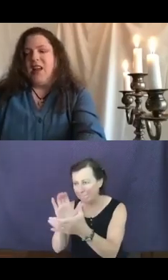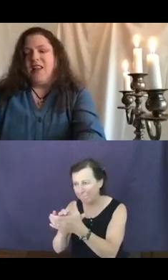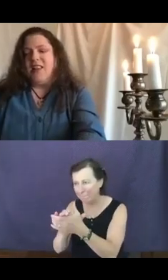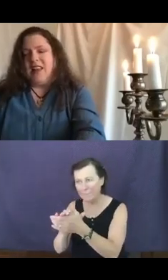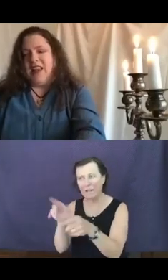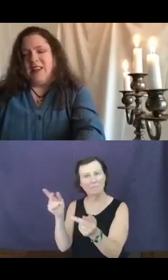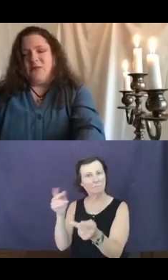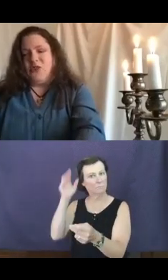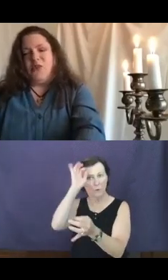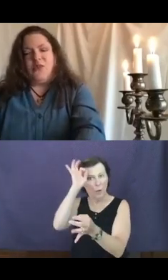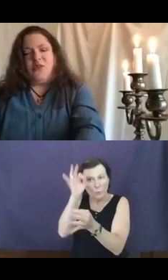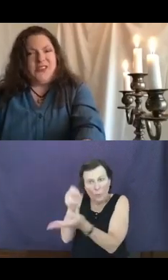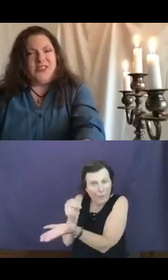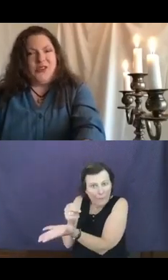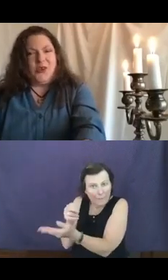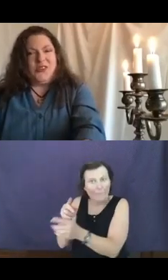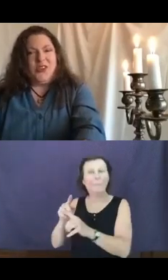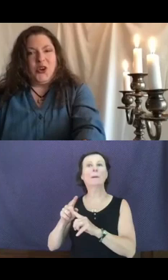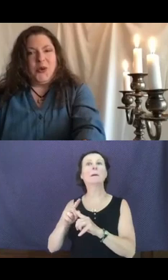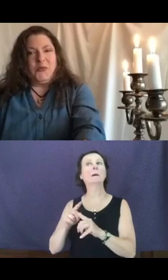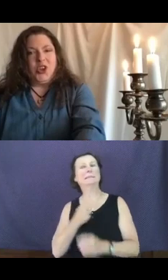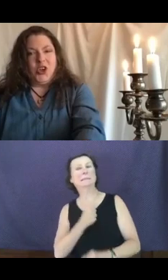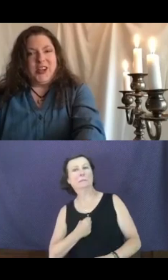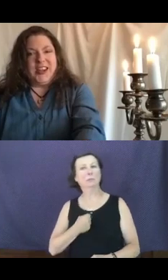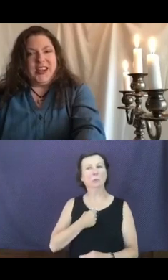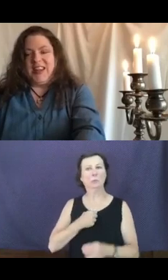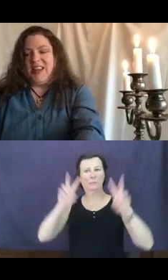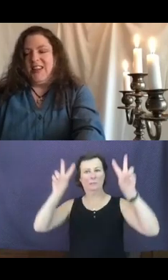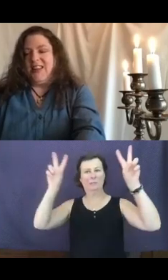They do regret the choice, the term: 'turkey'